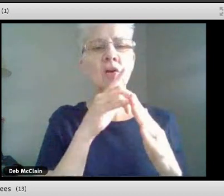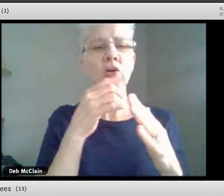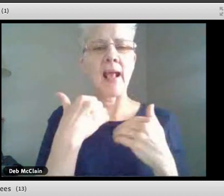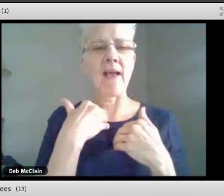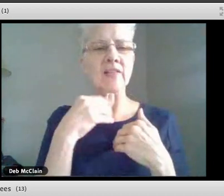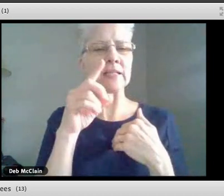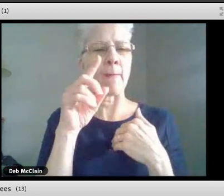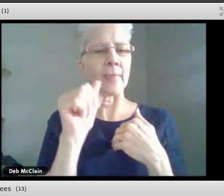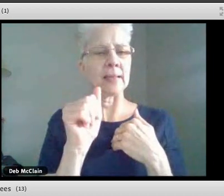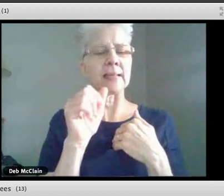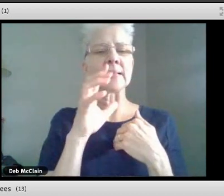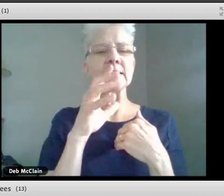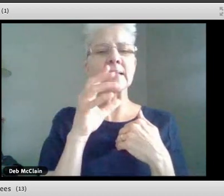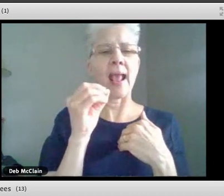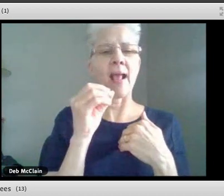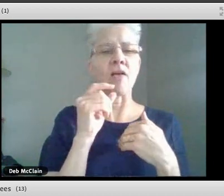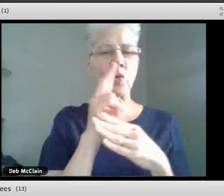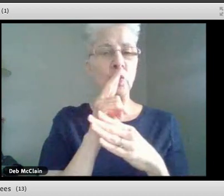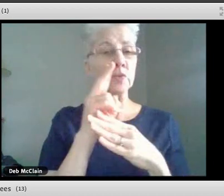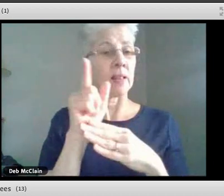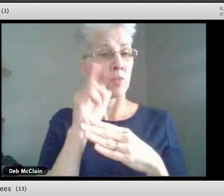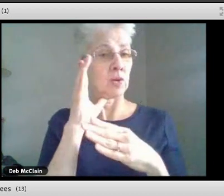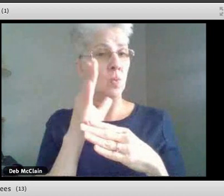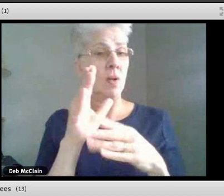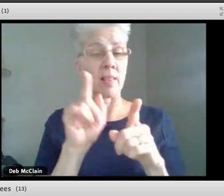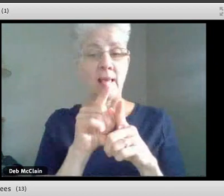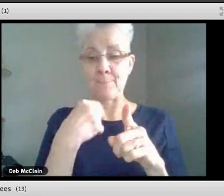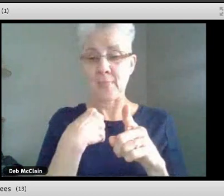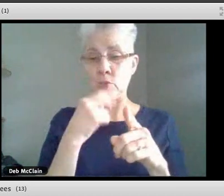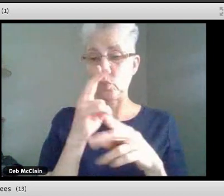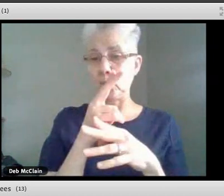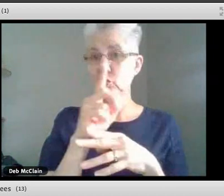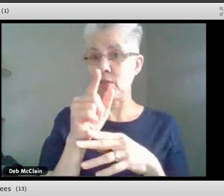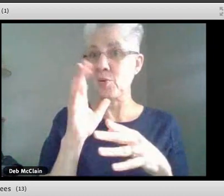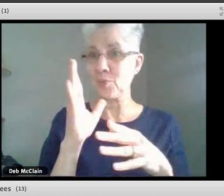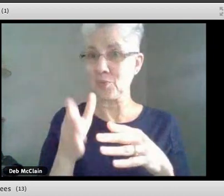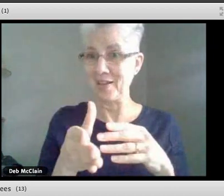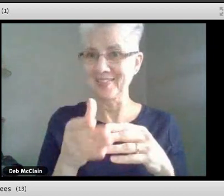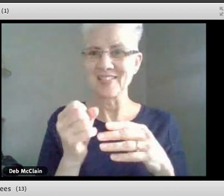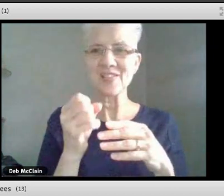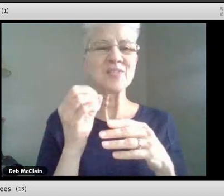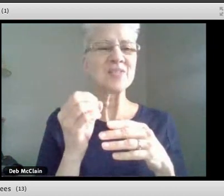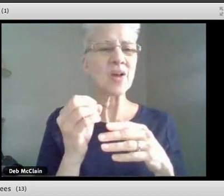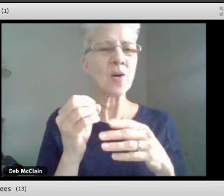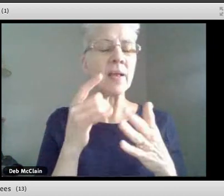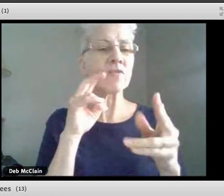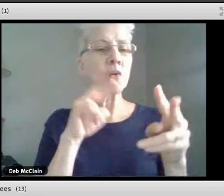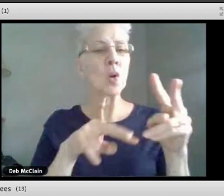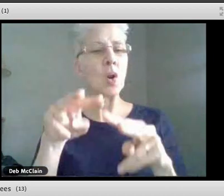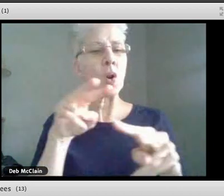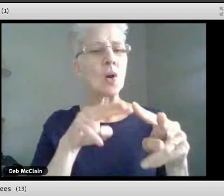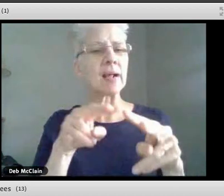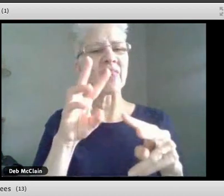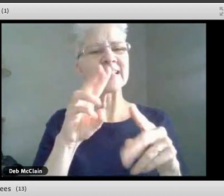and they're going to use our libraries. People like me are going to use your library, and so if you look at the six different types of disabilities